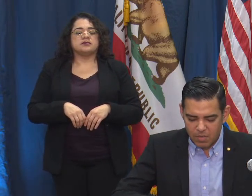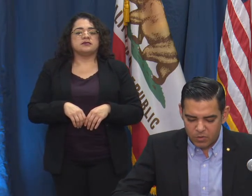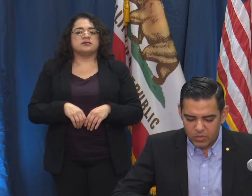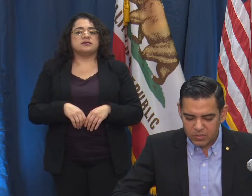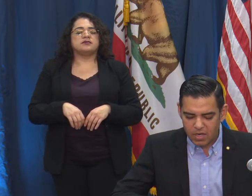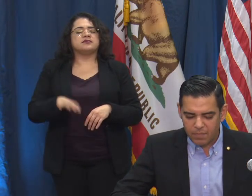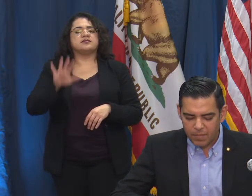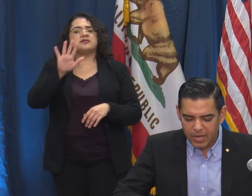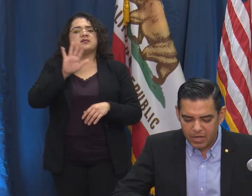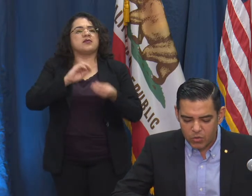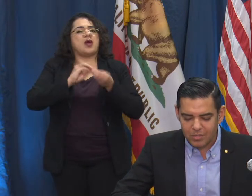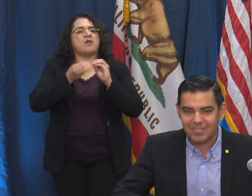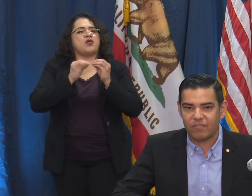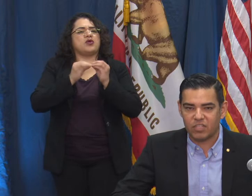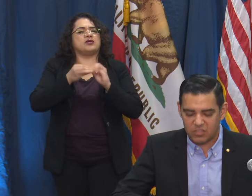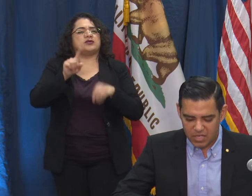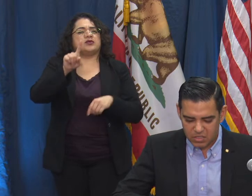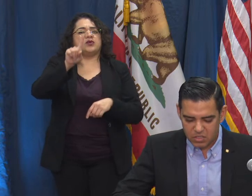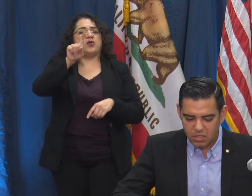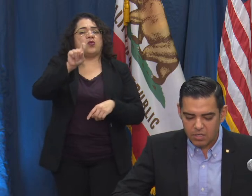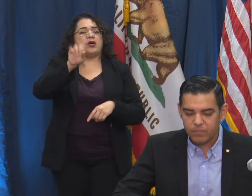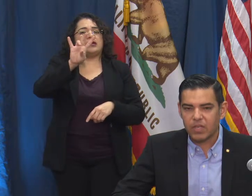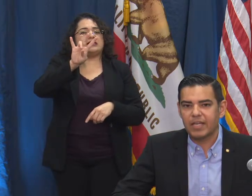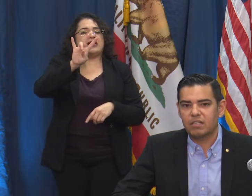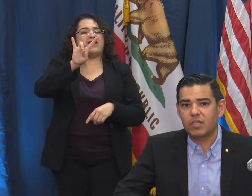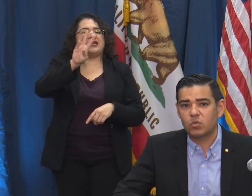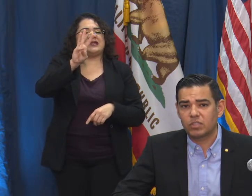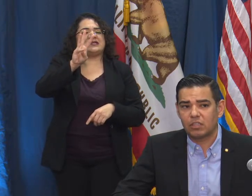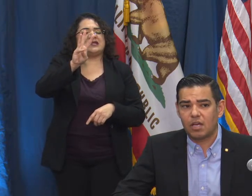numbers. We saw about a 176 individuals at the Long